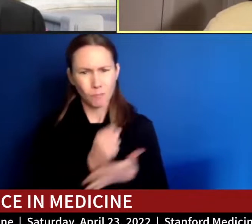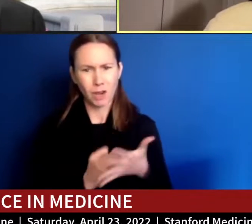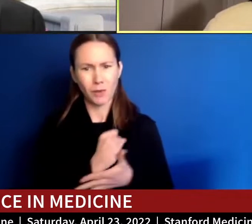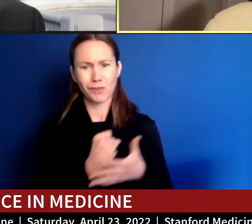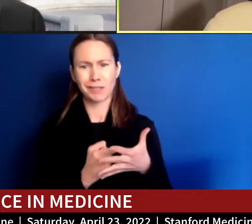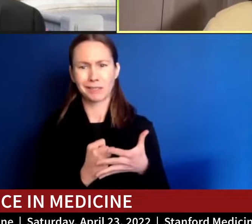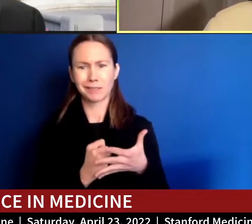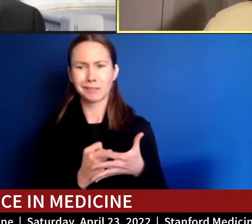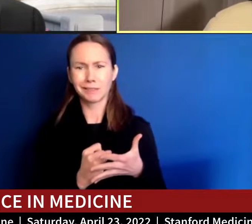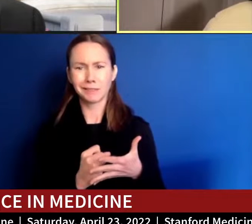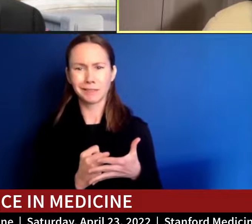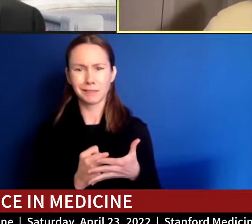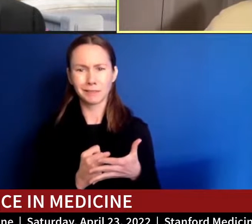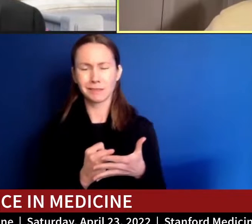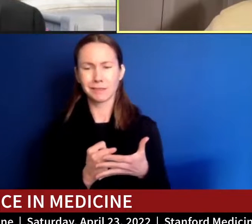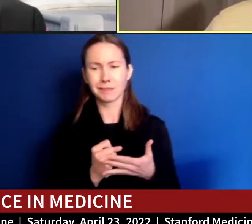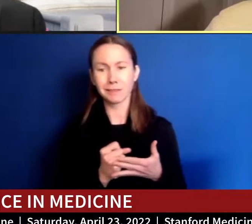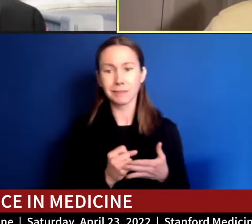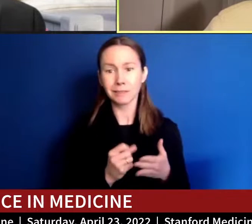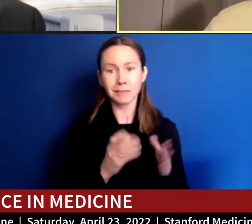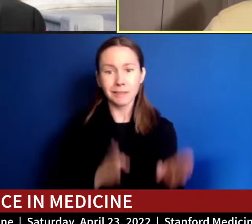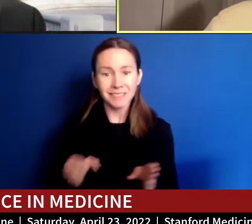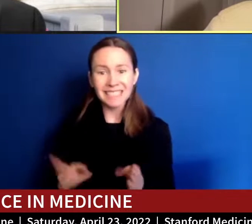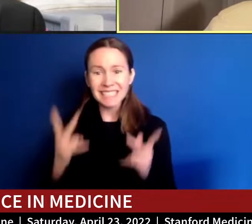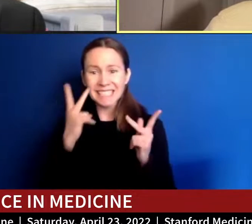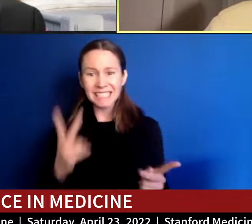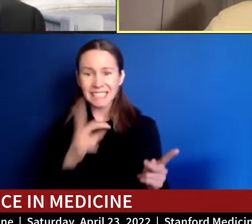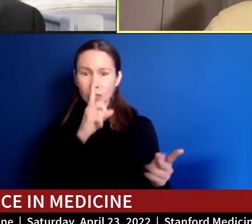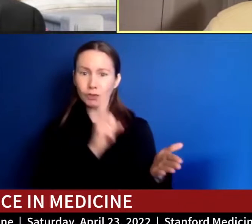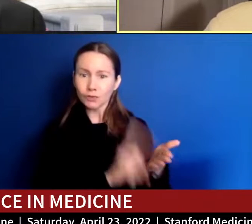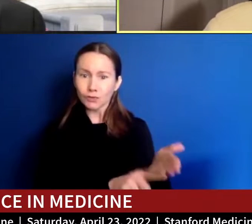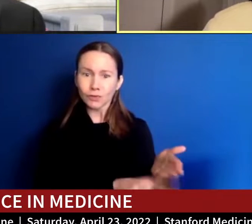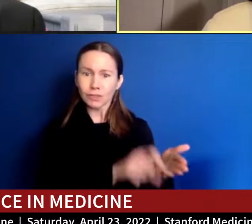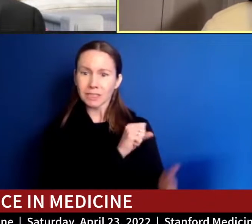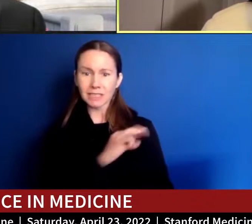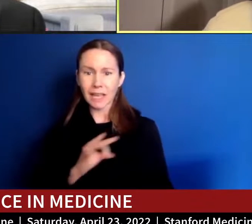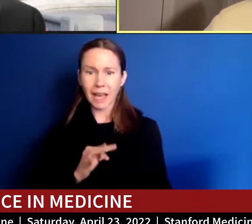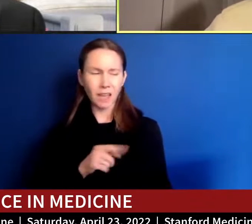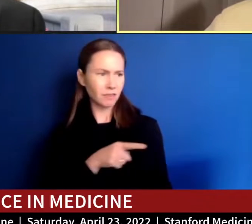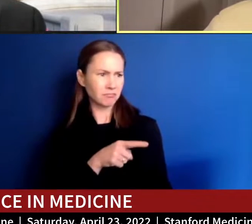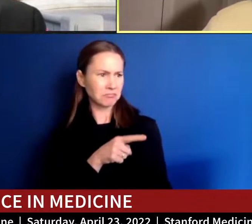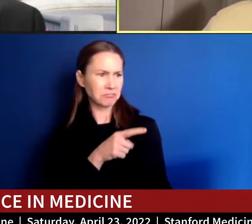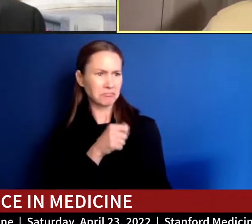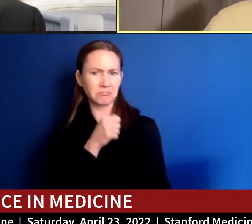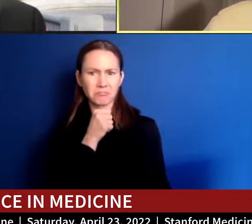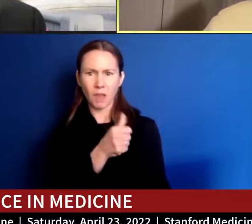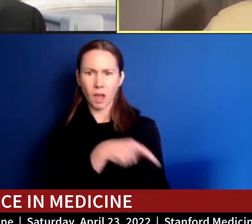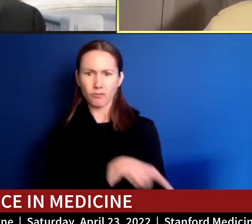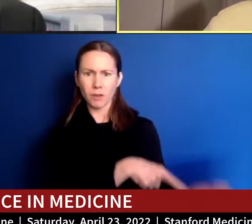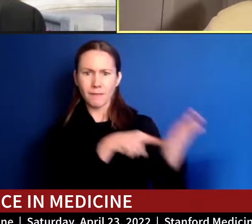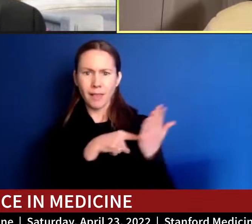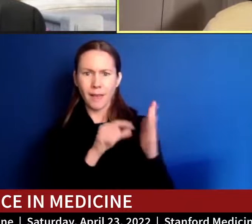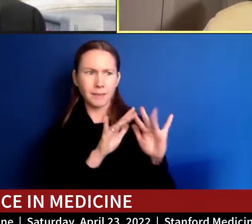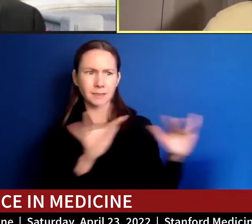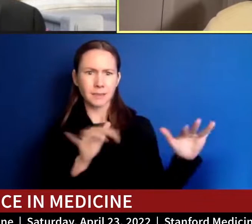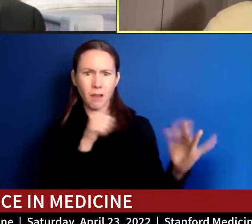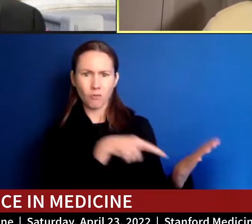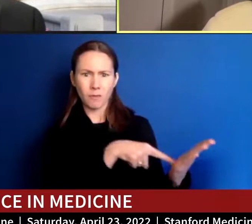They see the research staff that doesn't reflect them as well. So there is a lot of reasons why,